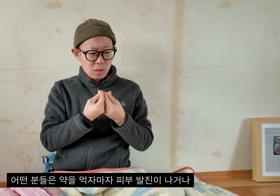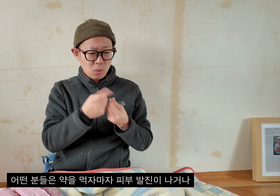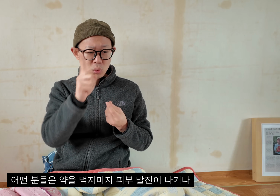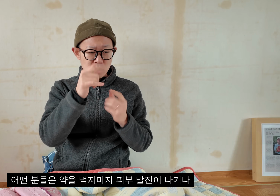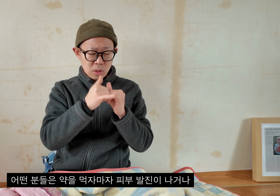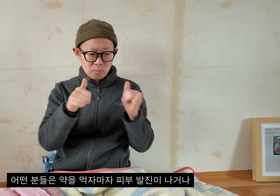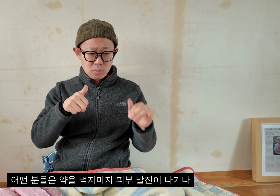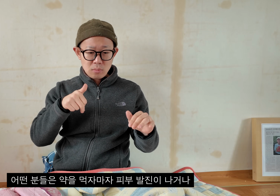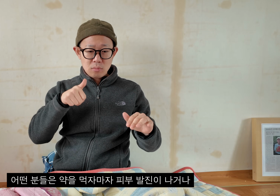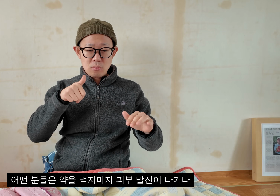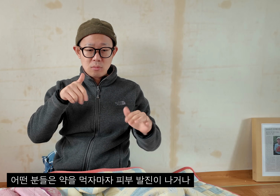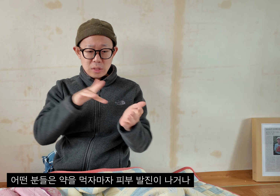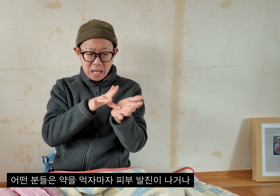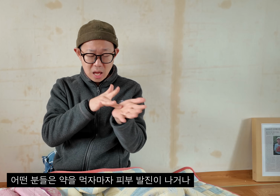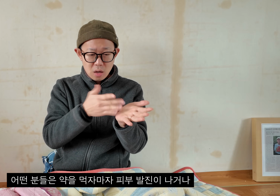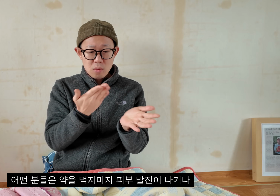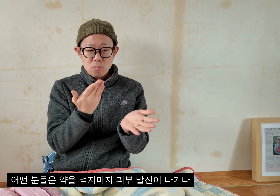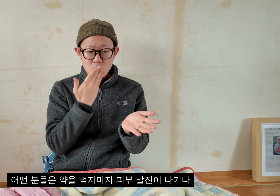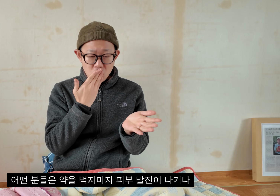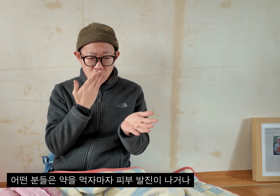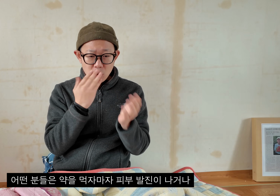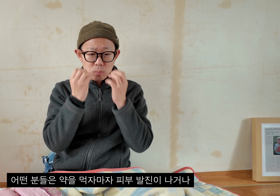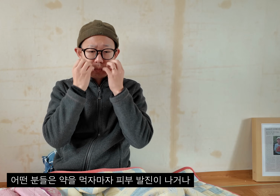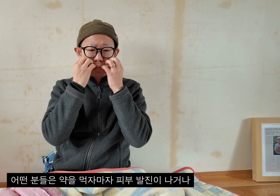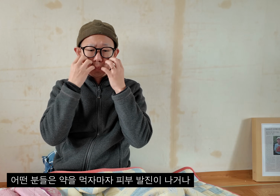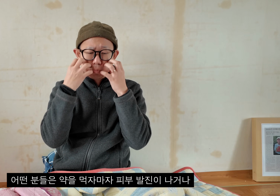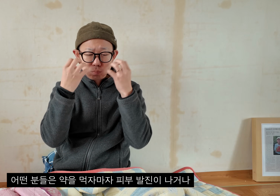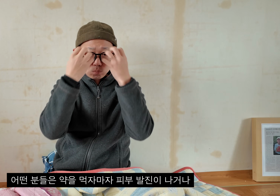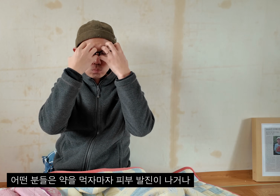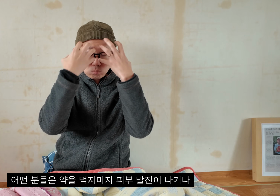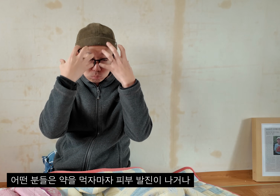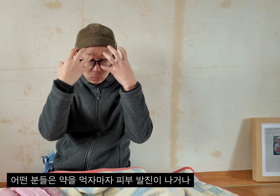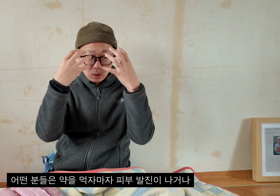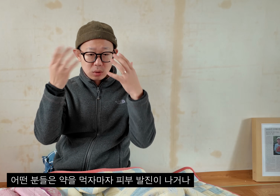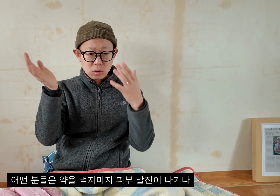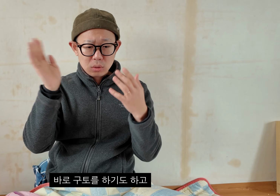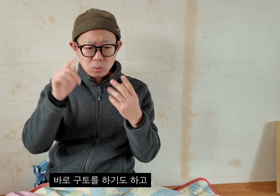Some people had rashes,